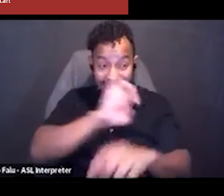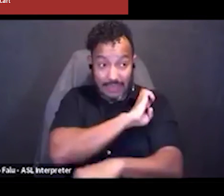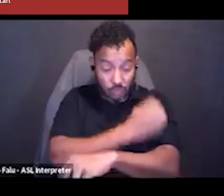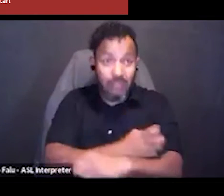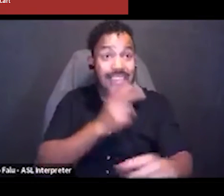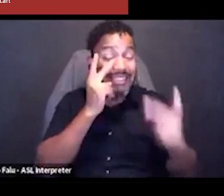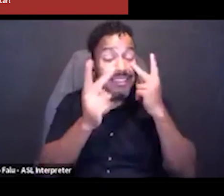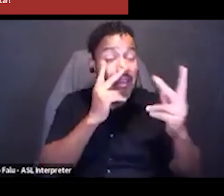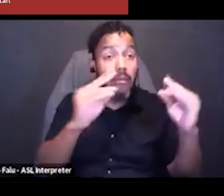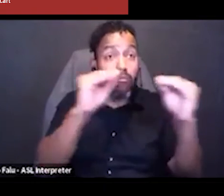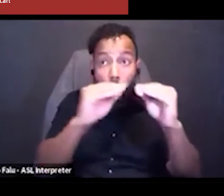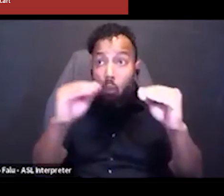for the environment.